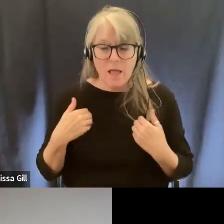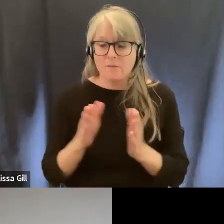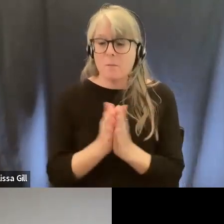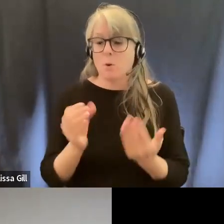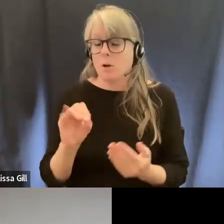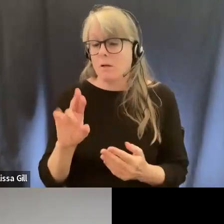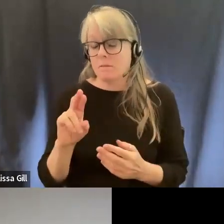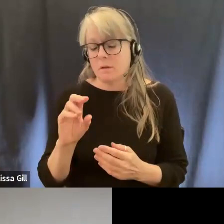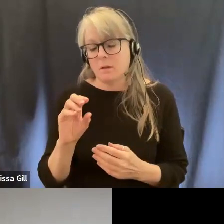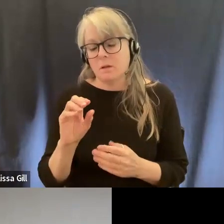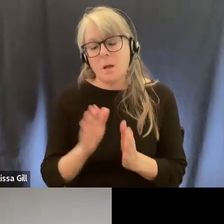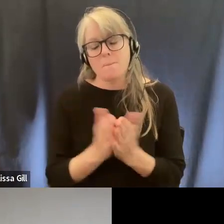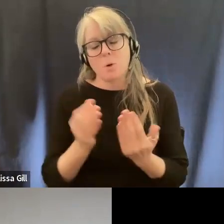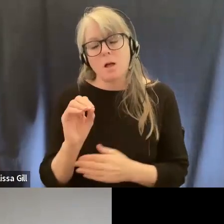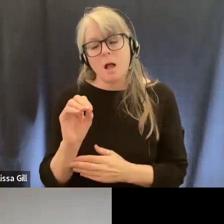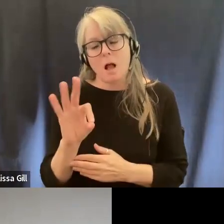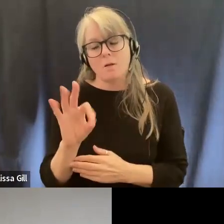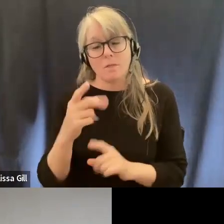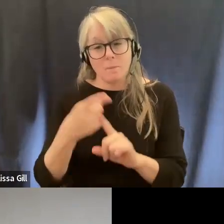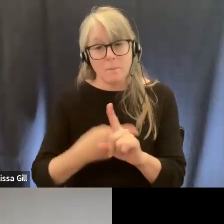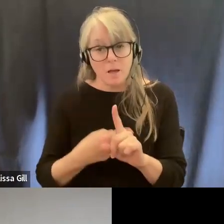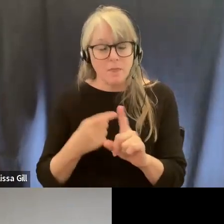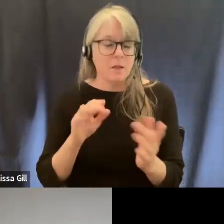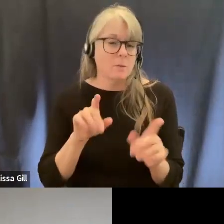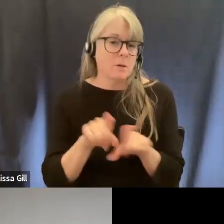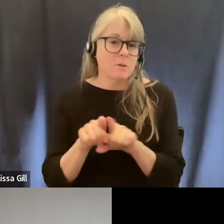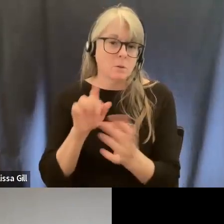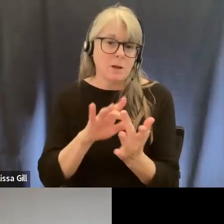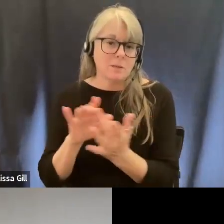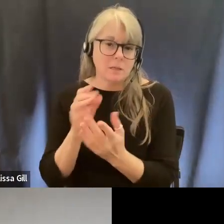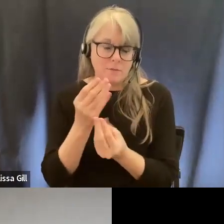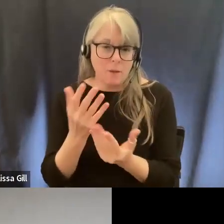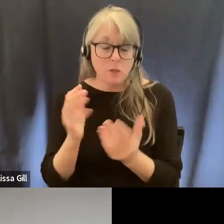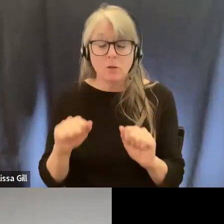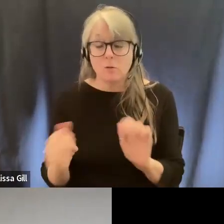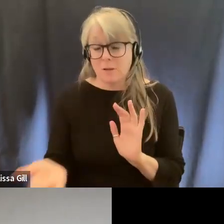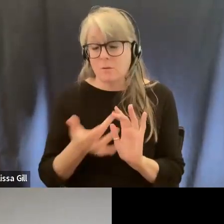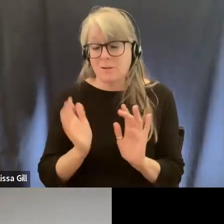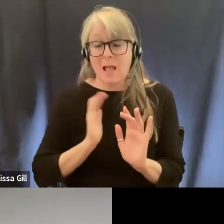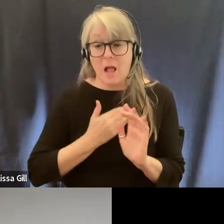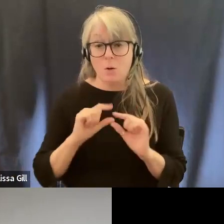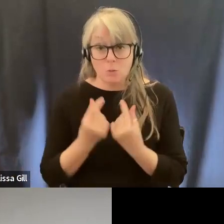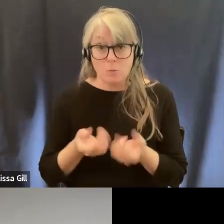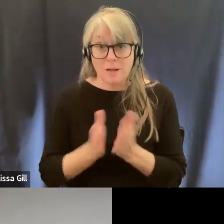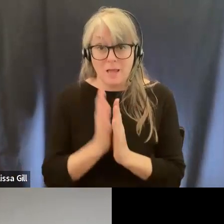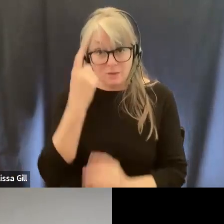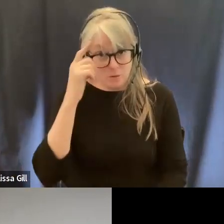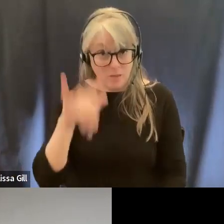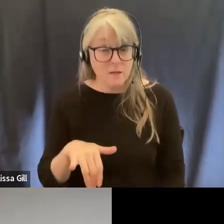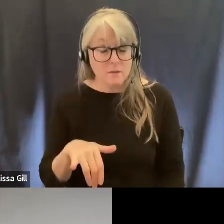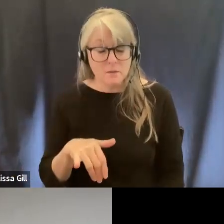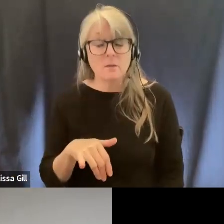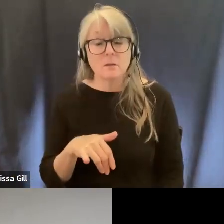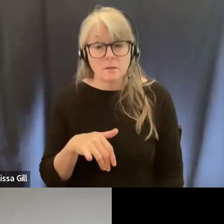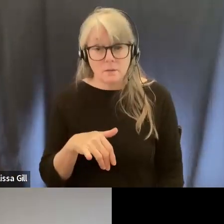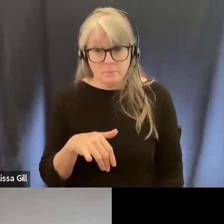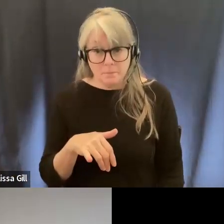So you're able to reach out to our group and ask for those resources as well. And I know on a On the site we also have there is a list of resources.